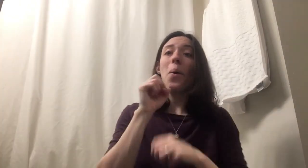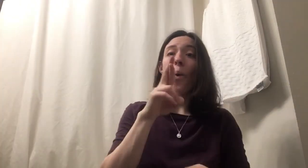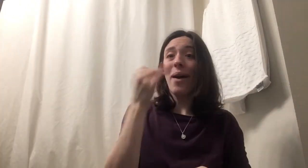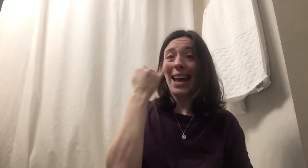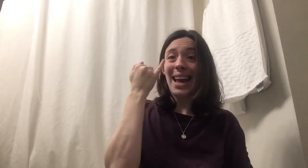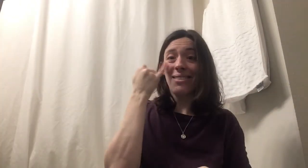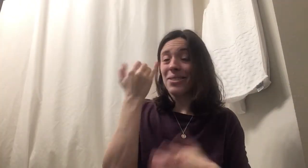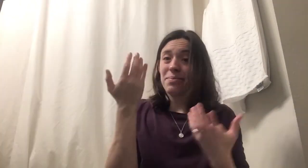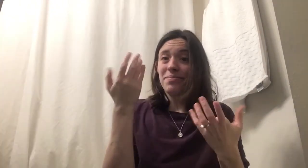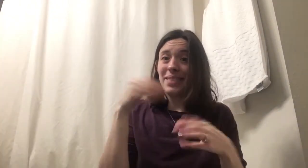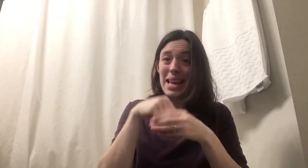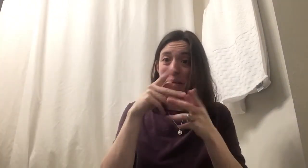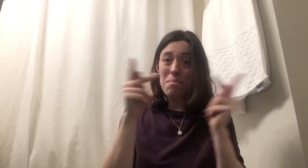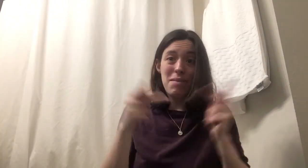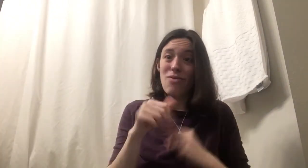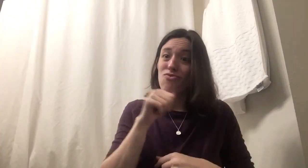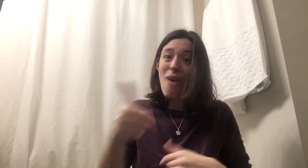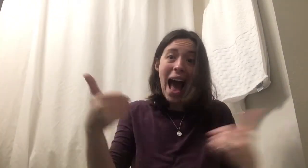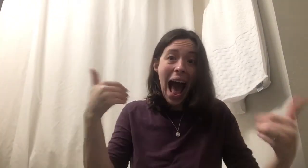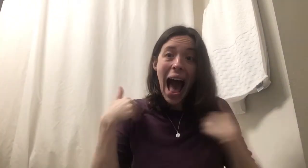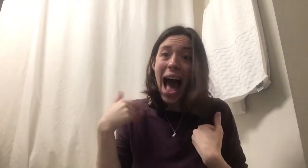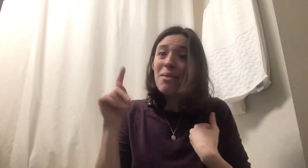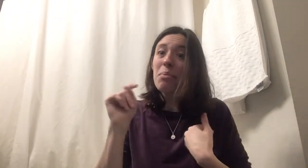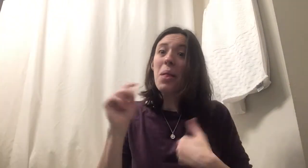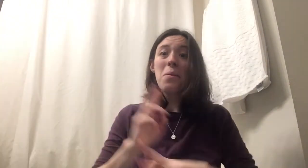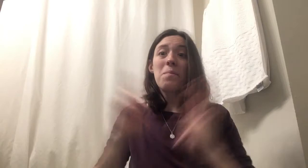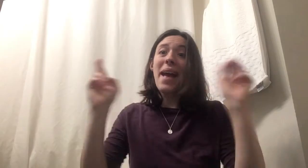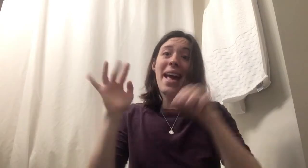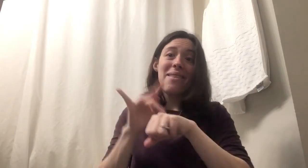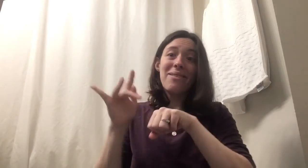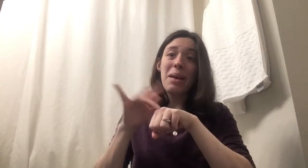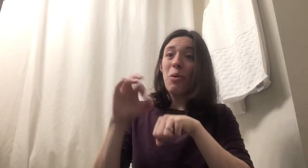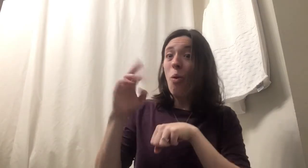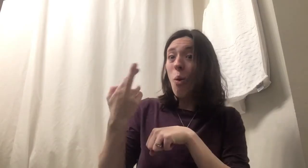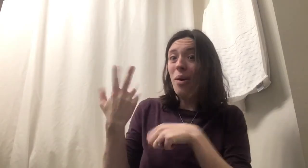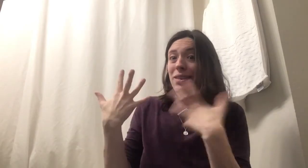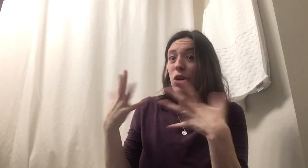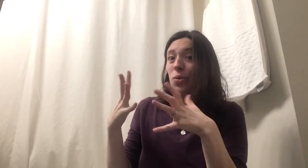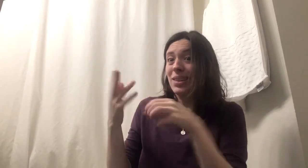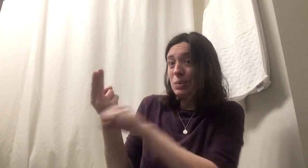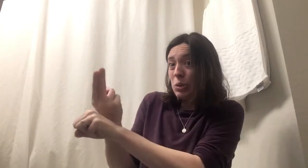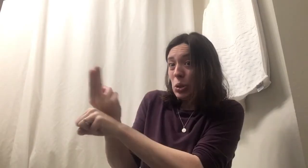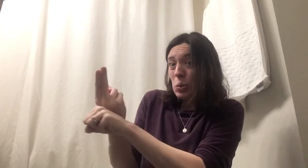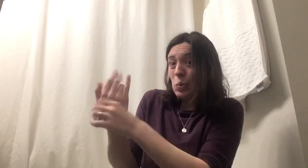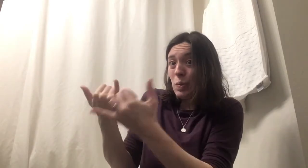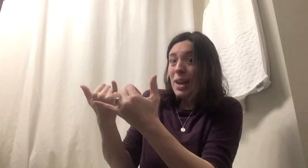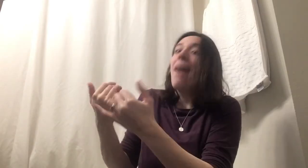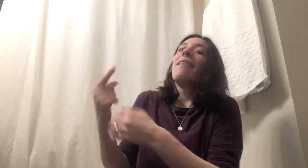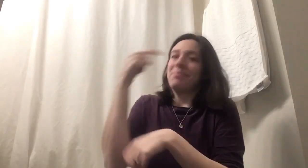Or if I'm somewhere that doesn't have a potty available Or it's already being used